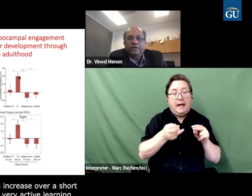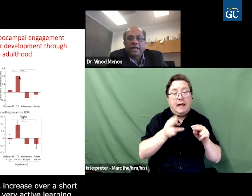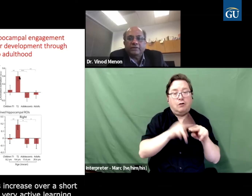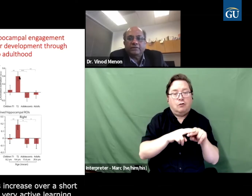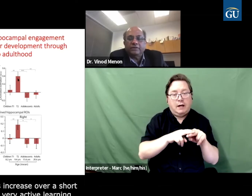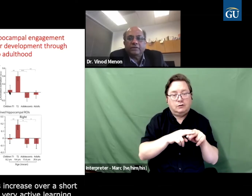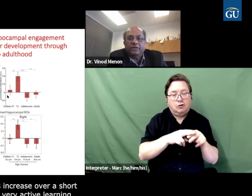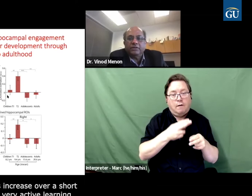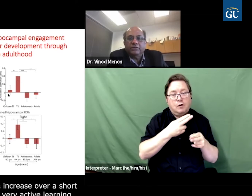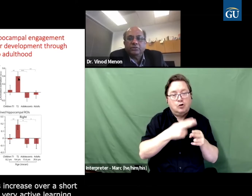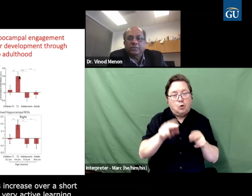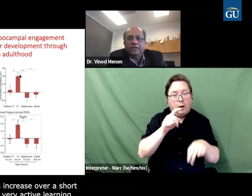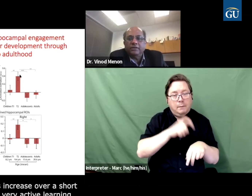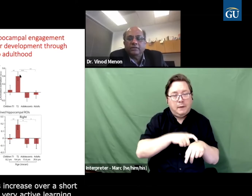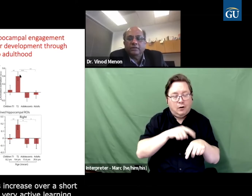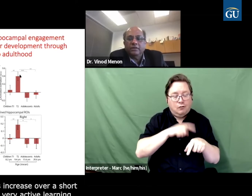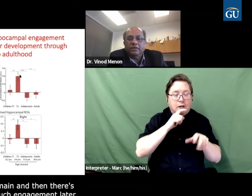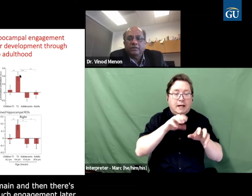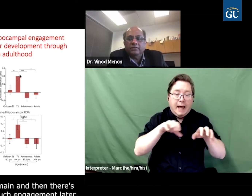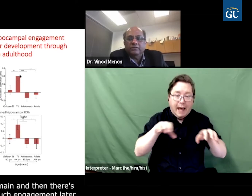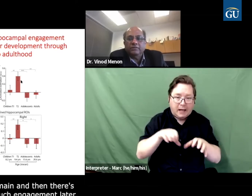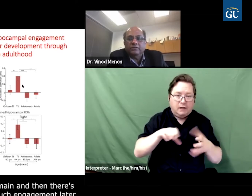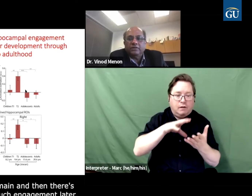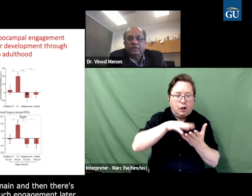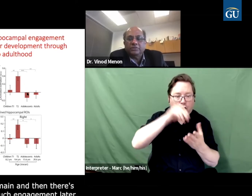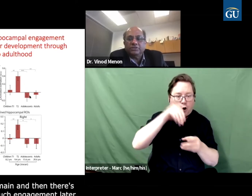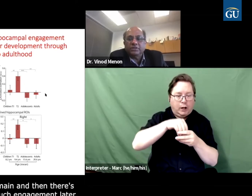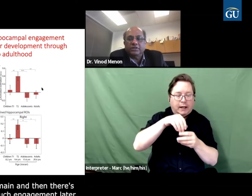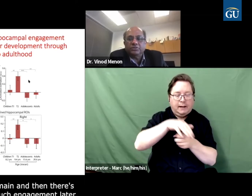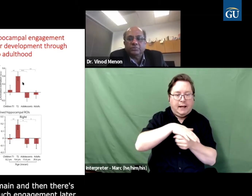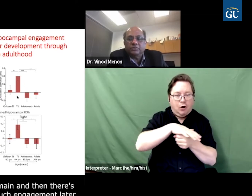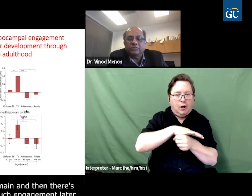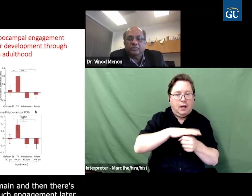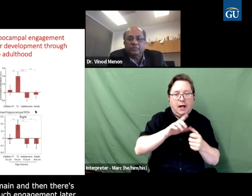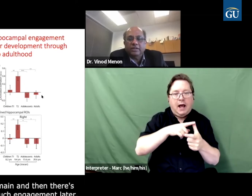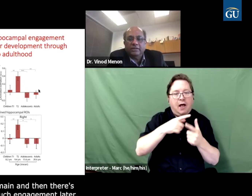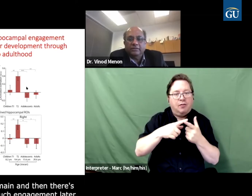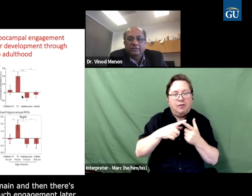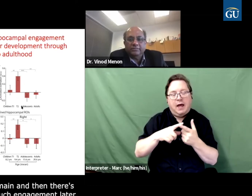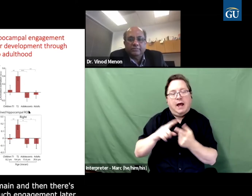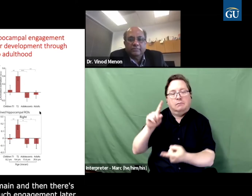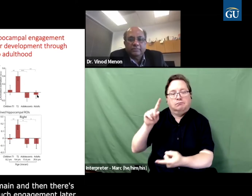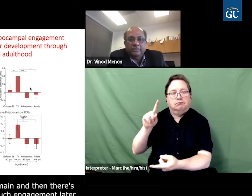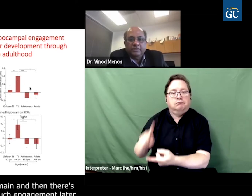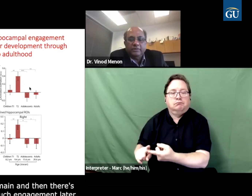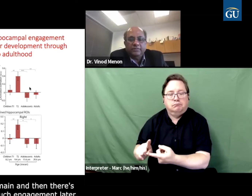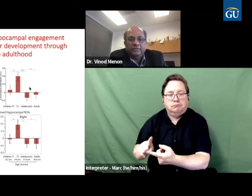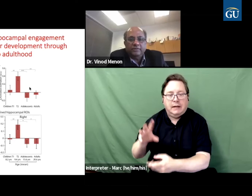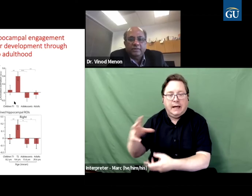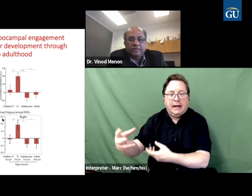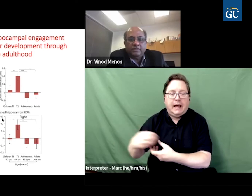short period of very active learning in the domain and then there's not that